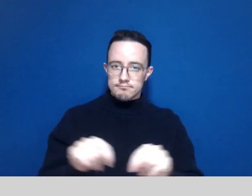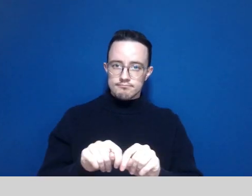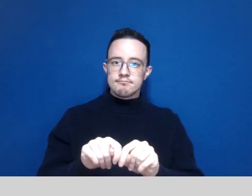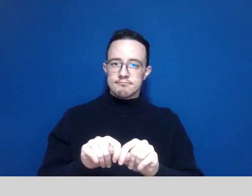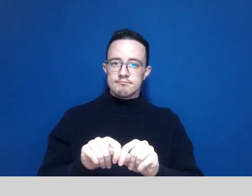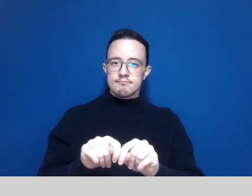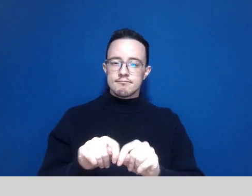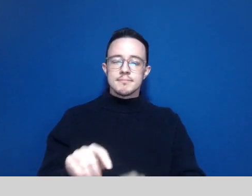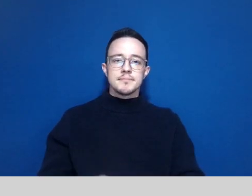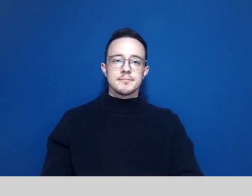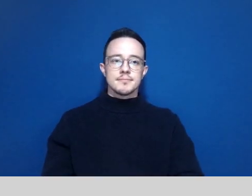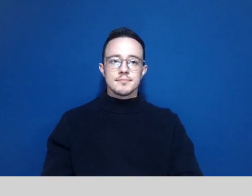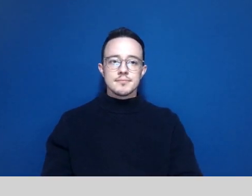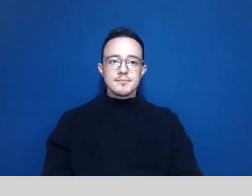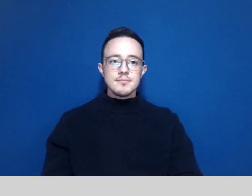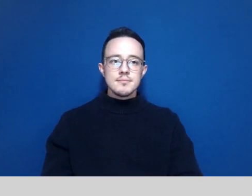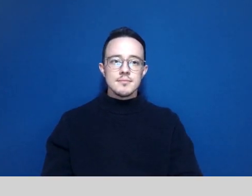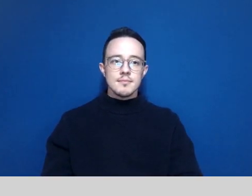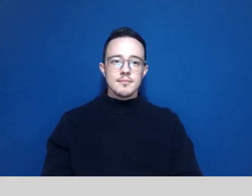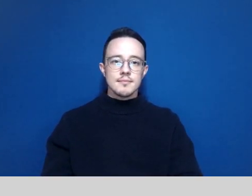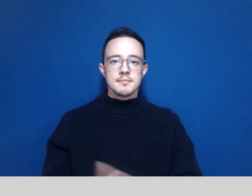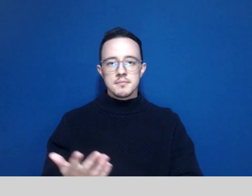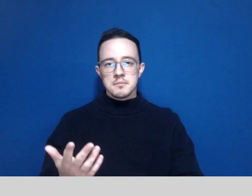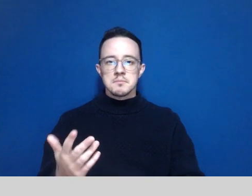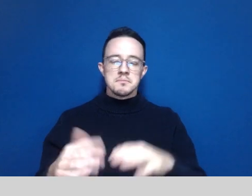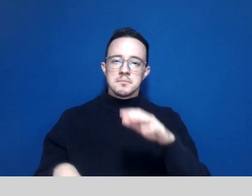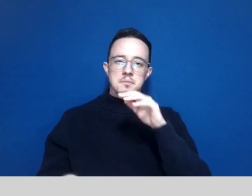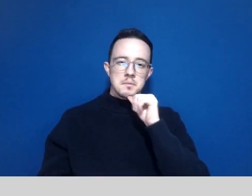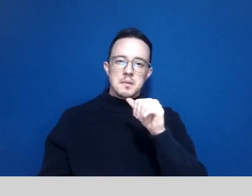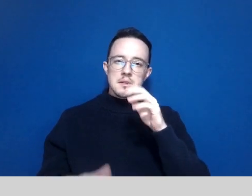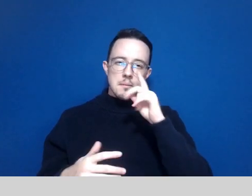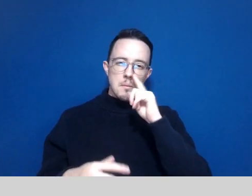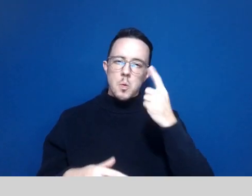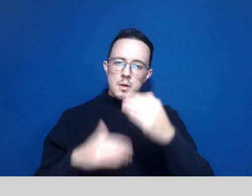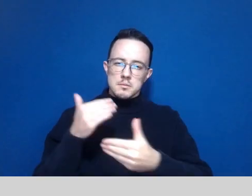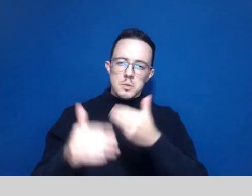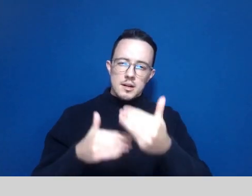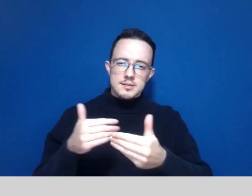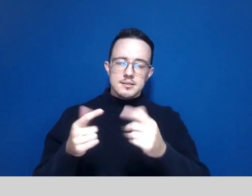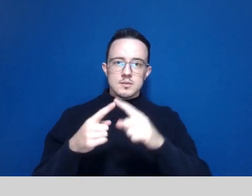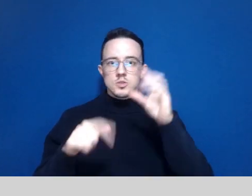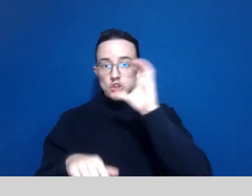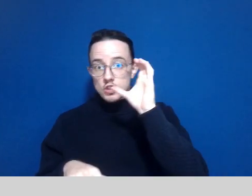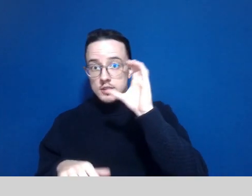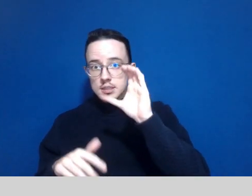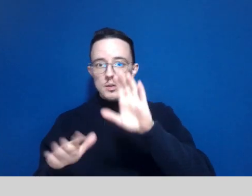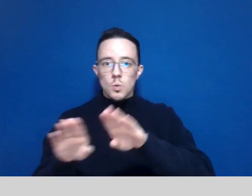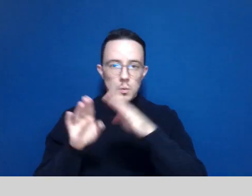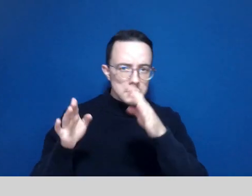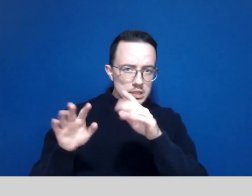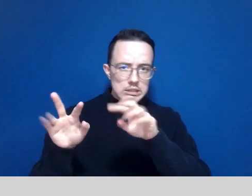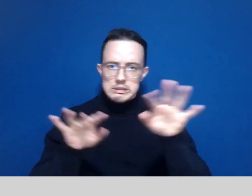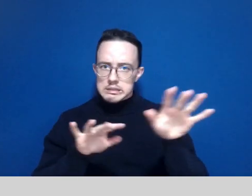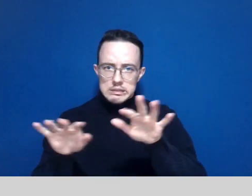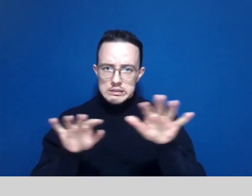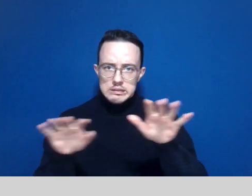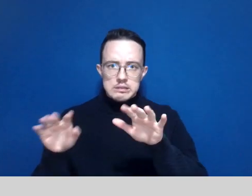And I won't bore you with that, that involves doing some searching, some opening and some toying around with things to figure it out.